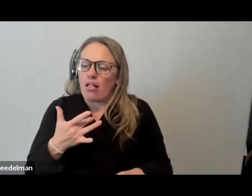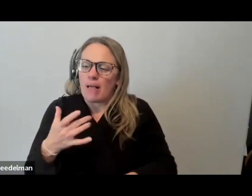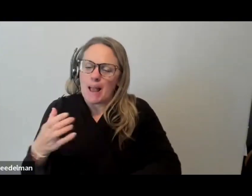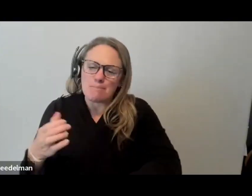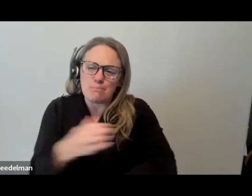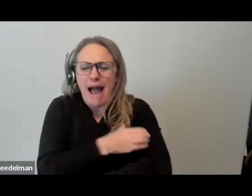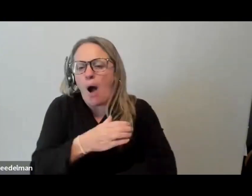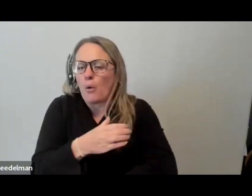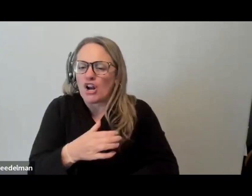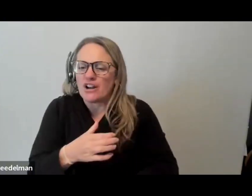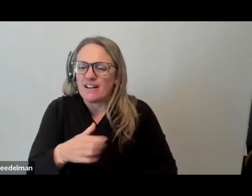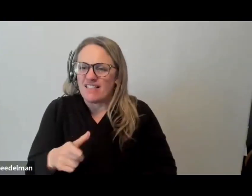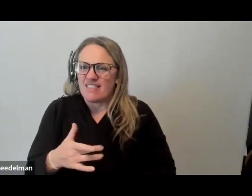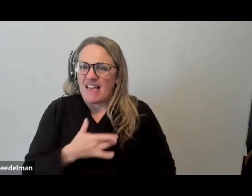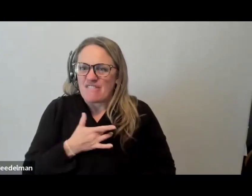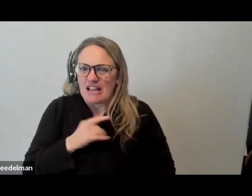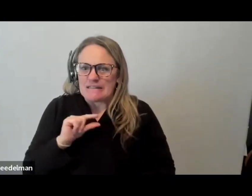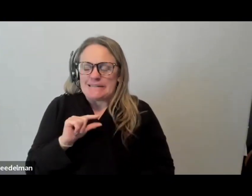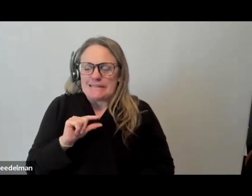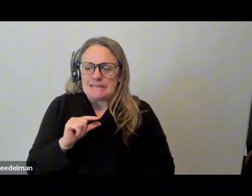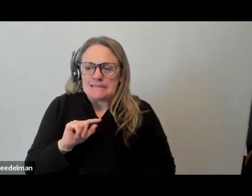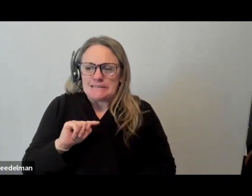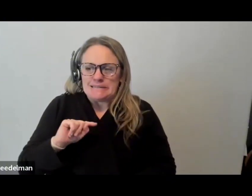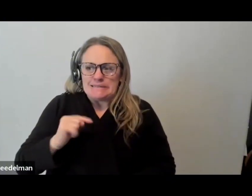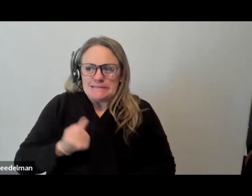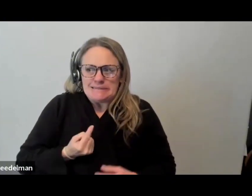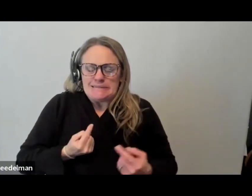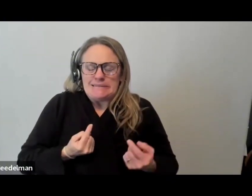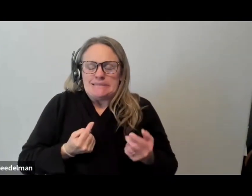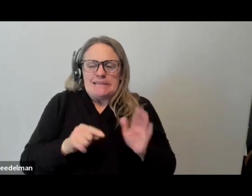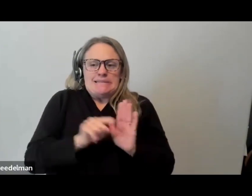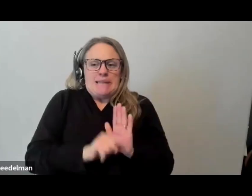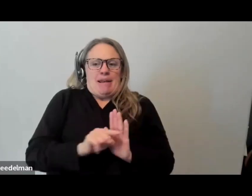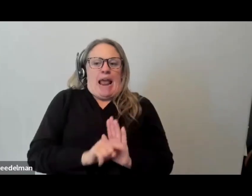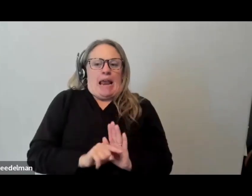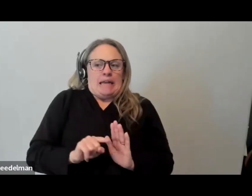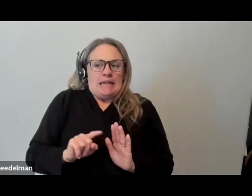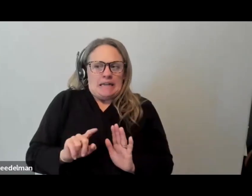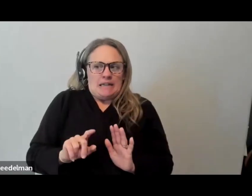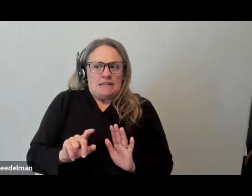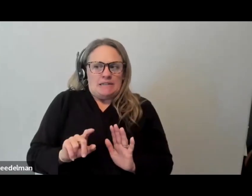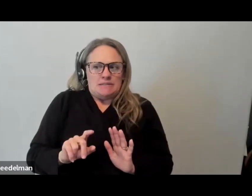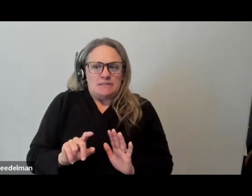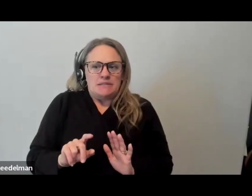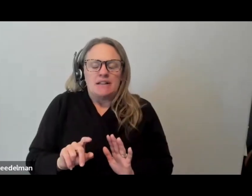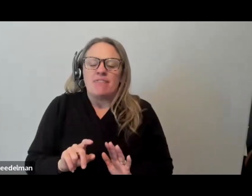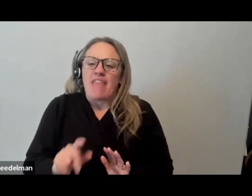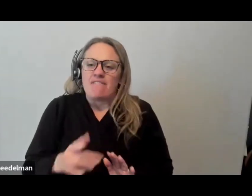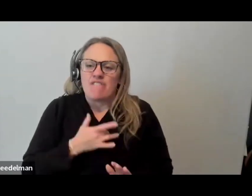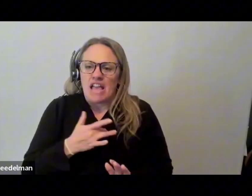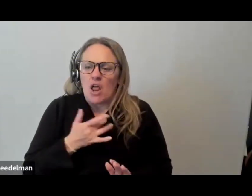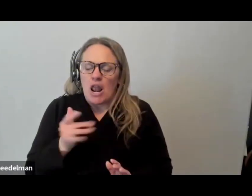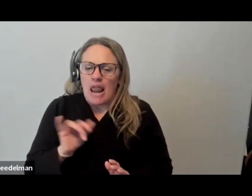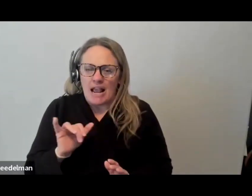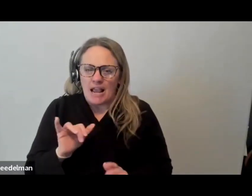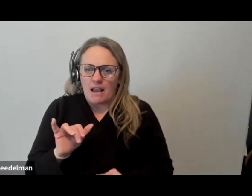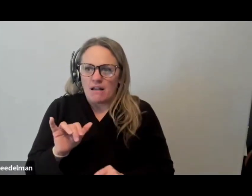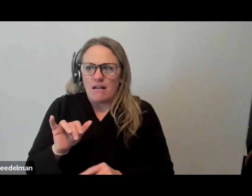Like there's a certain person with the expertise and they can hop onto this platform and meet with a person with a disability